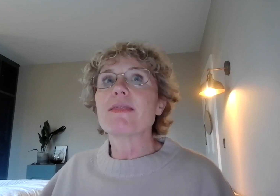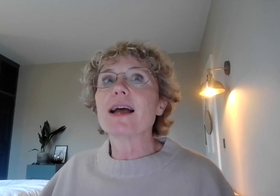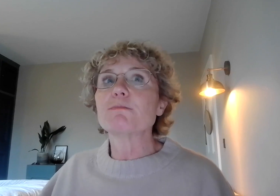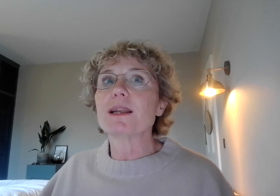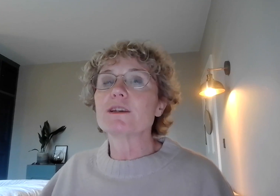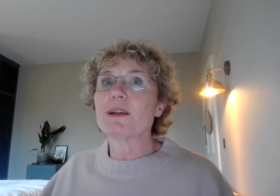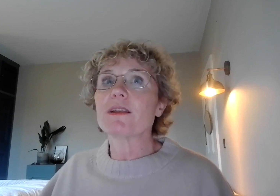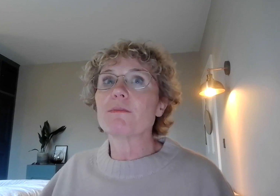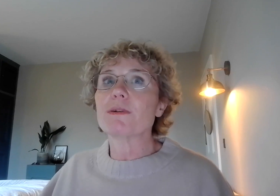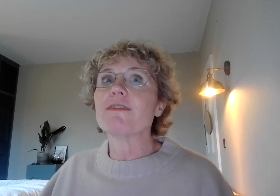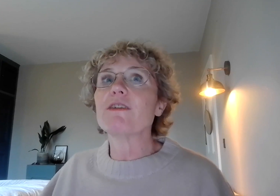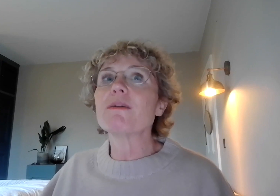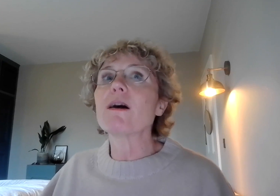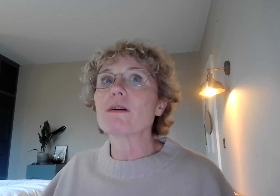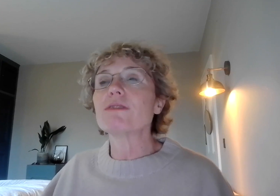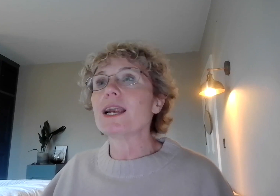And that's been something that we're very proud of, really.